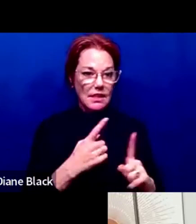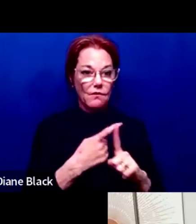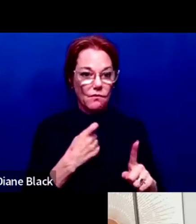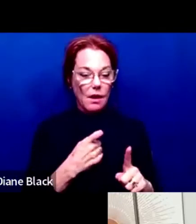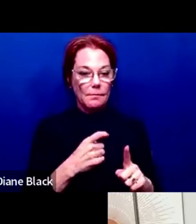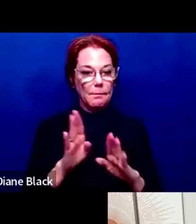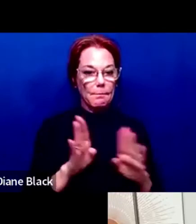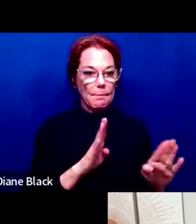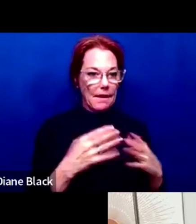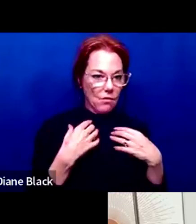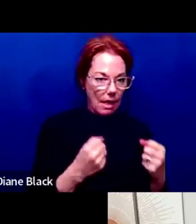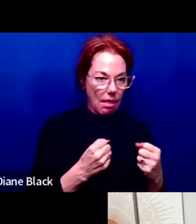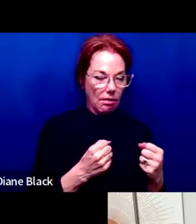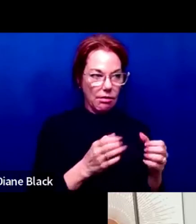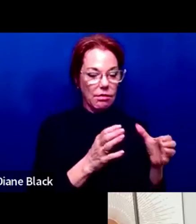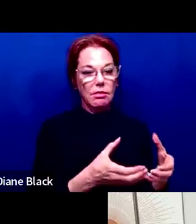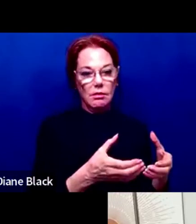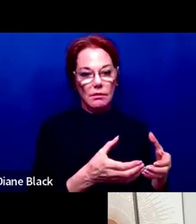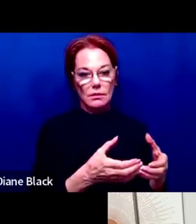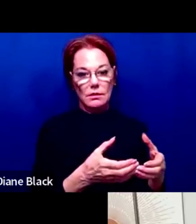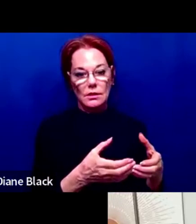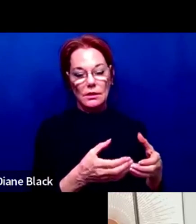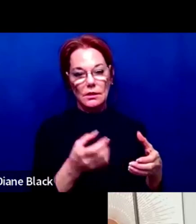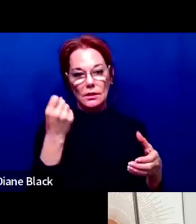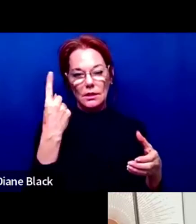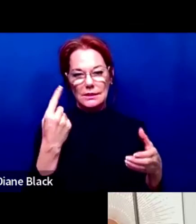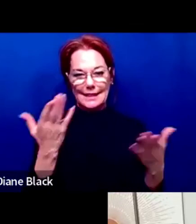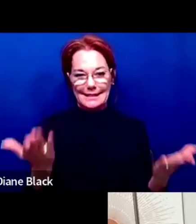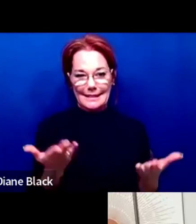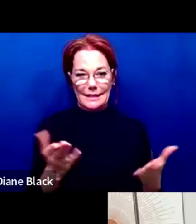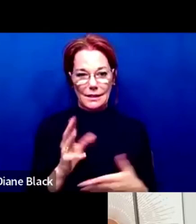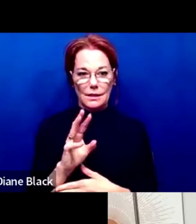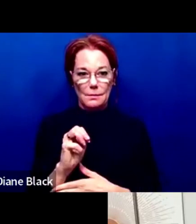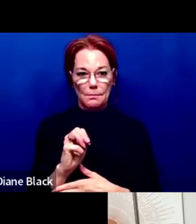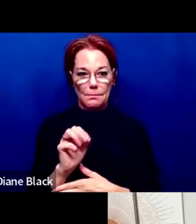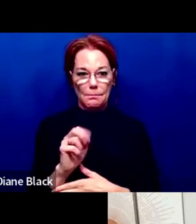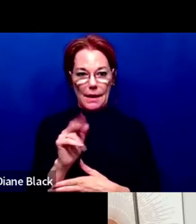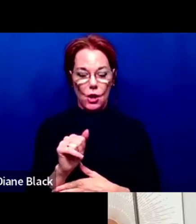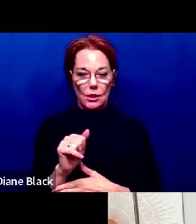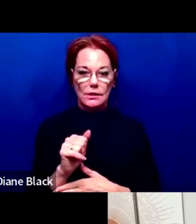health. And in Maryland behavioral health is the lead agency on Brain Injury but I will get to that in a second